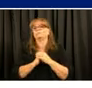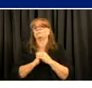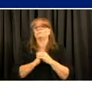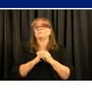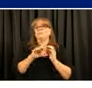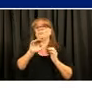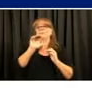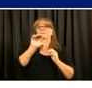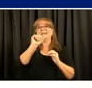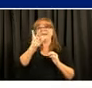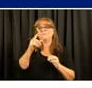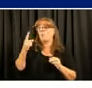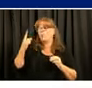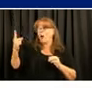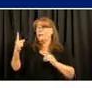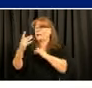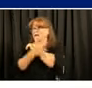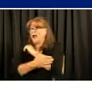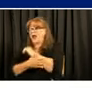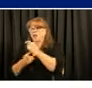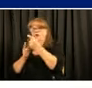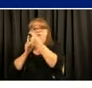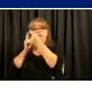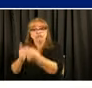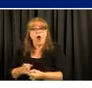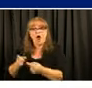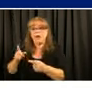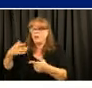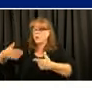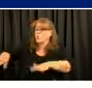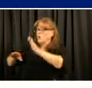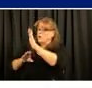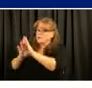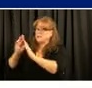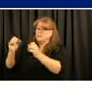their numbers and then they can work with the colorado department of public health and